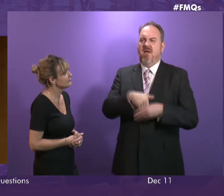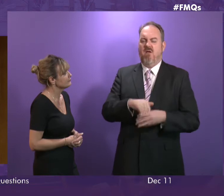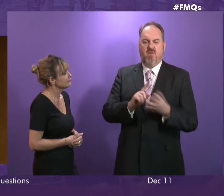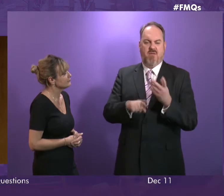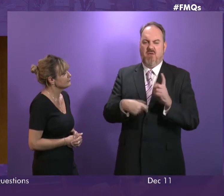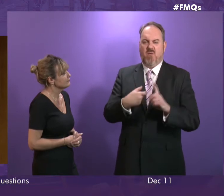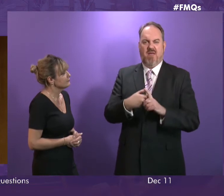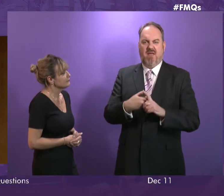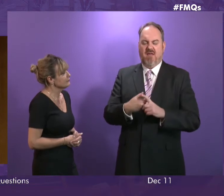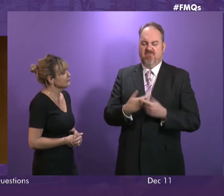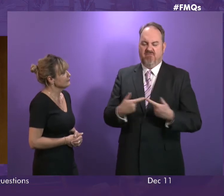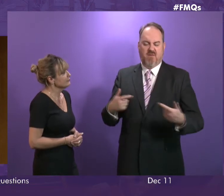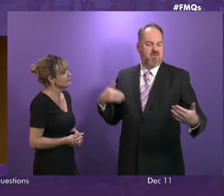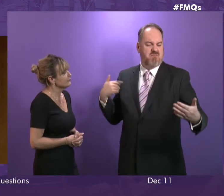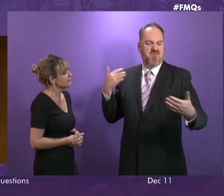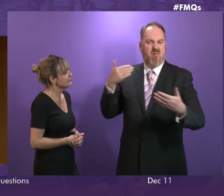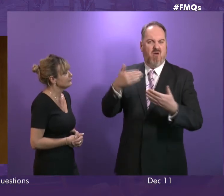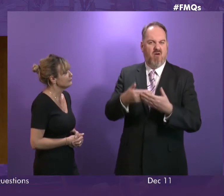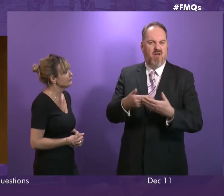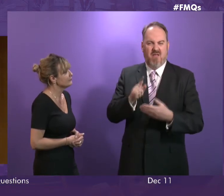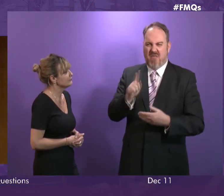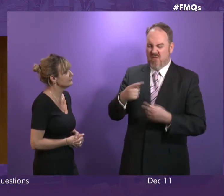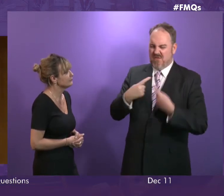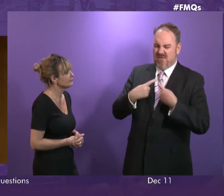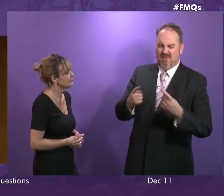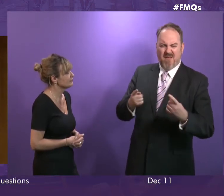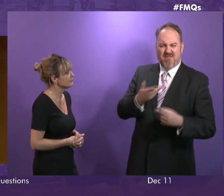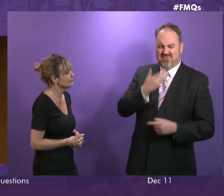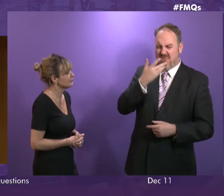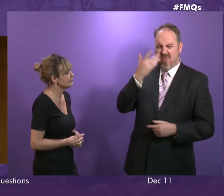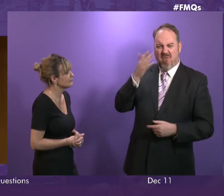Does the First Minister agree that those comments are disgraceful, that migrants who have chosen